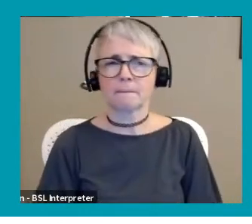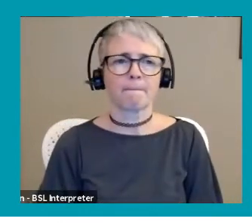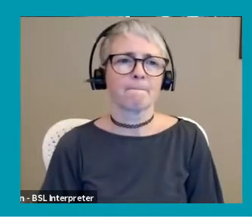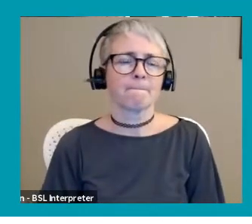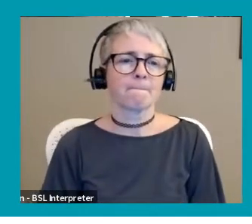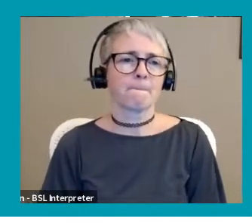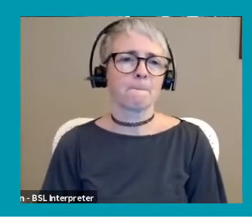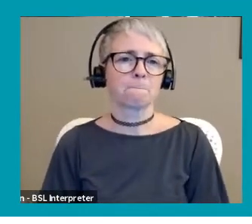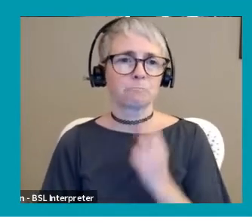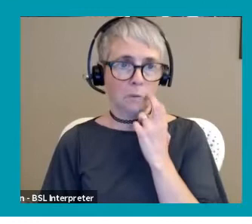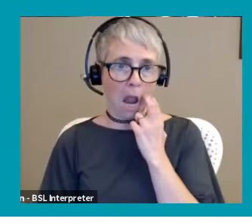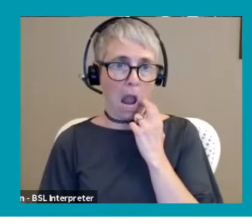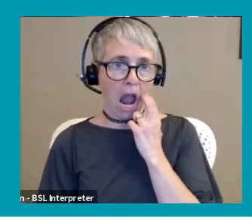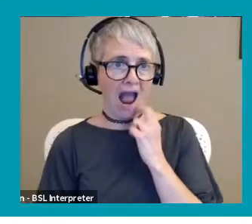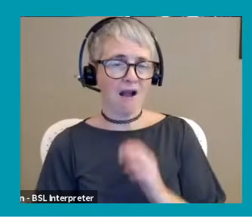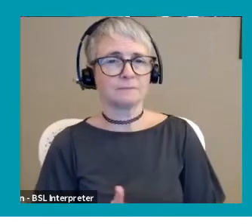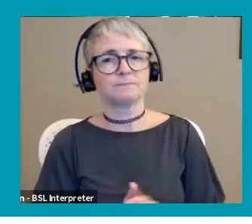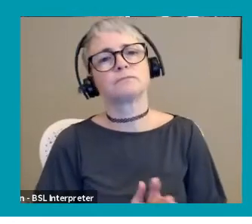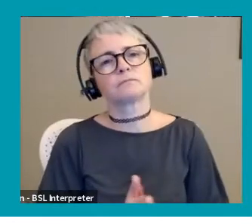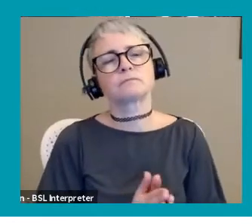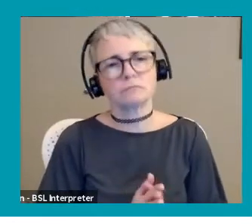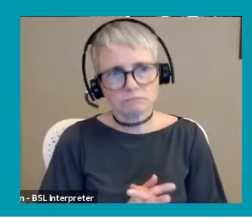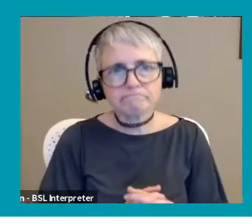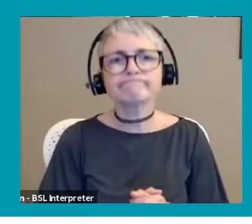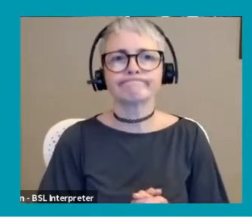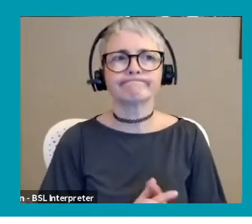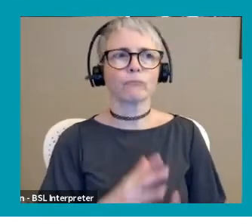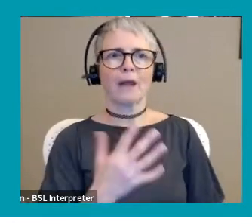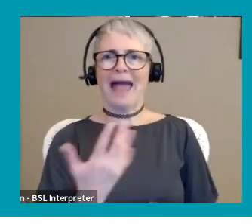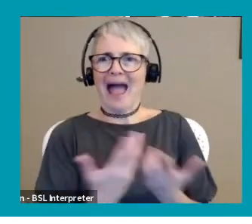friend. So finding disability friendly recruiters, recruiters can be your